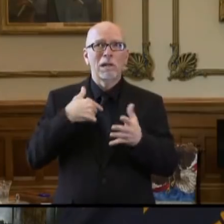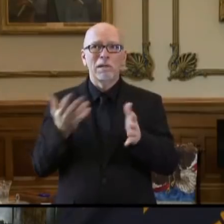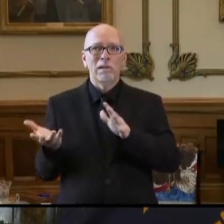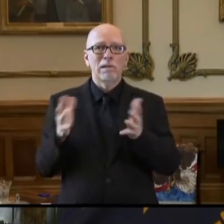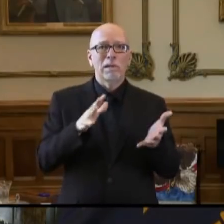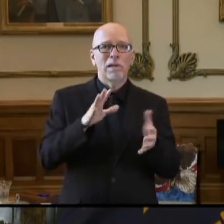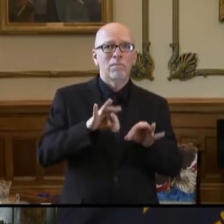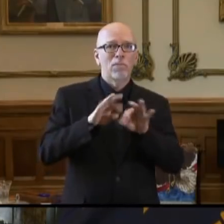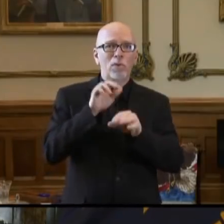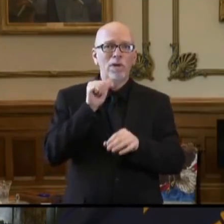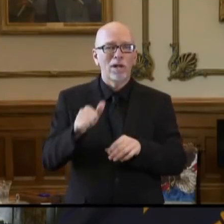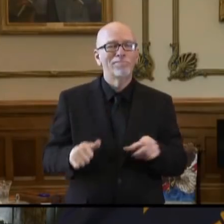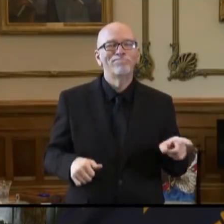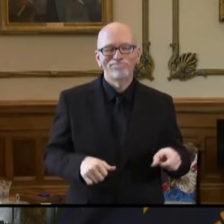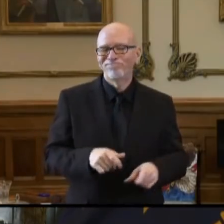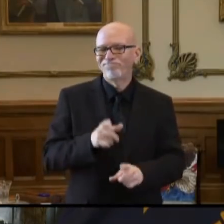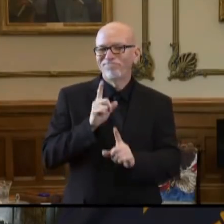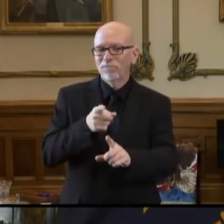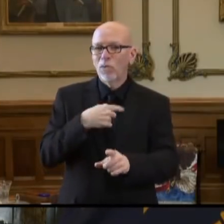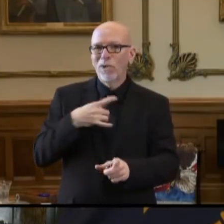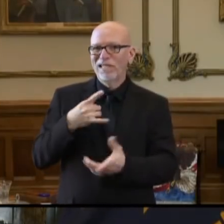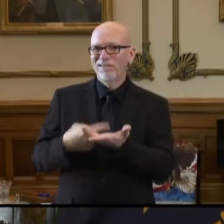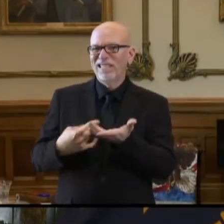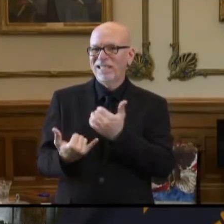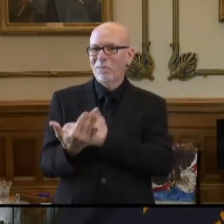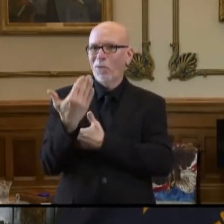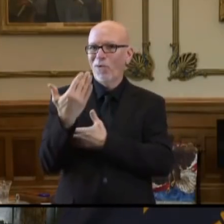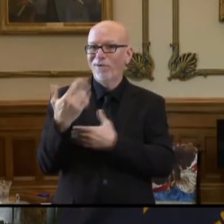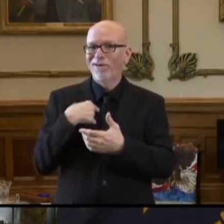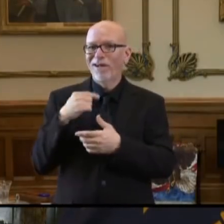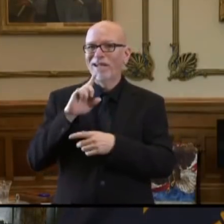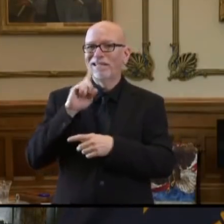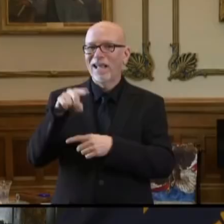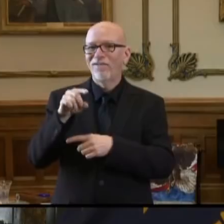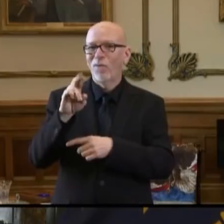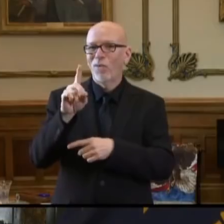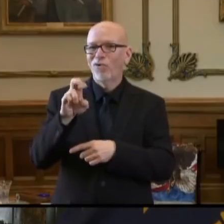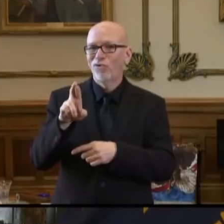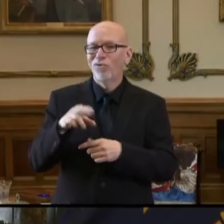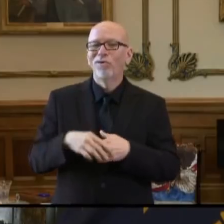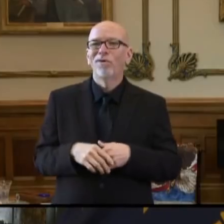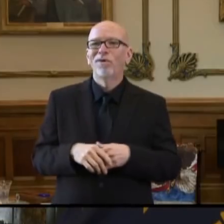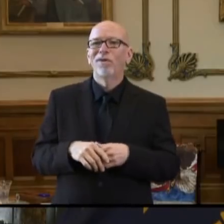EARLIER. SO ANY THOUGHTS REVISITING THAT WHEN IT COMES TO SPECIFIC INDUSTRIES WHO MIGHT NOT BE CLEAR WHERE THEY